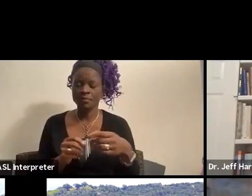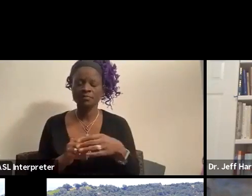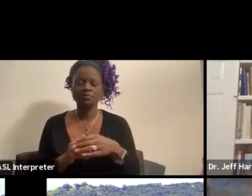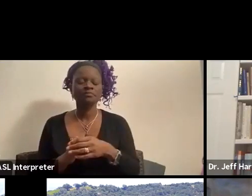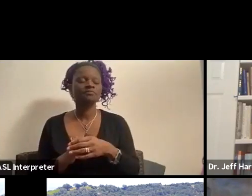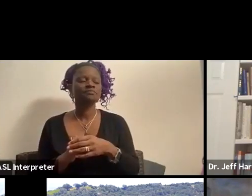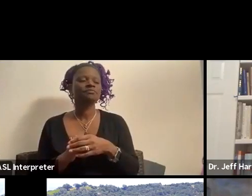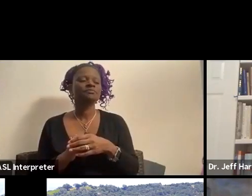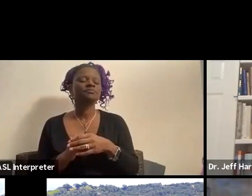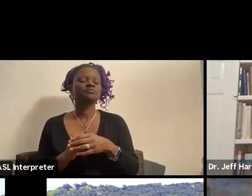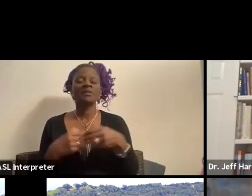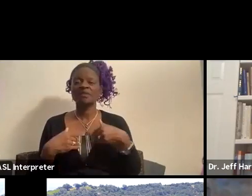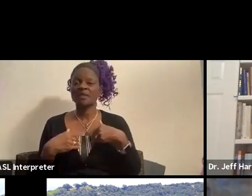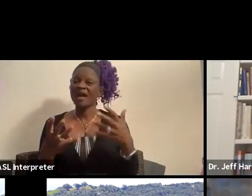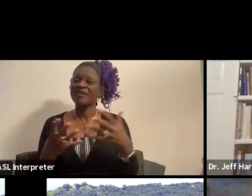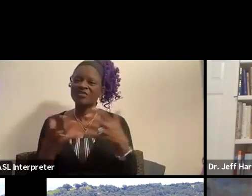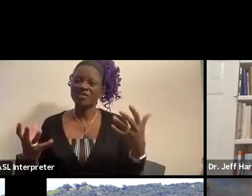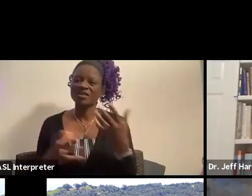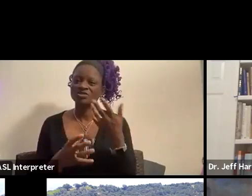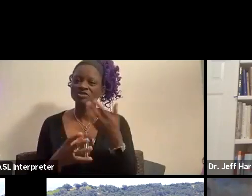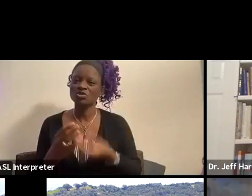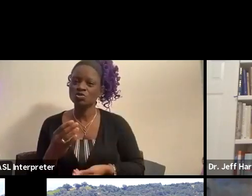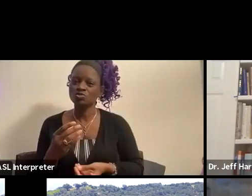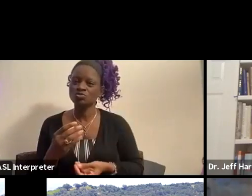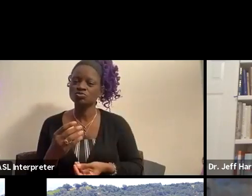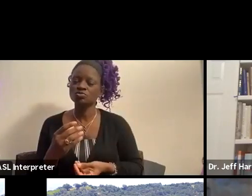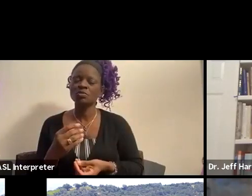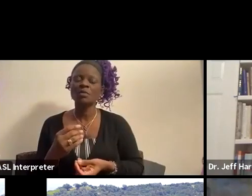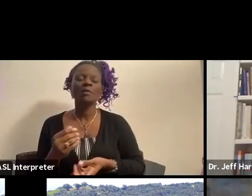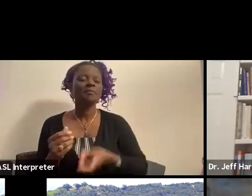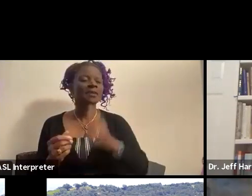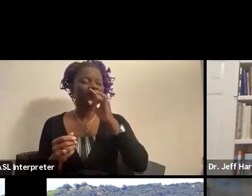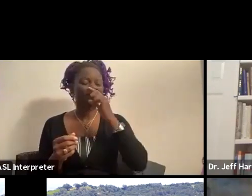Everybody does, of course, but children are developing so quickly. So I think part of the